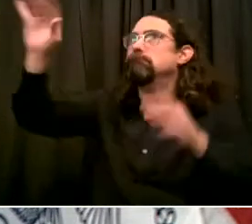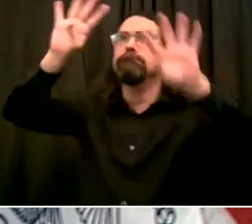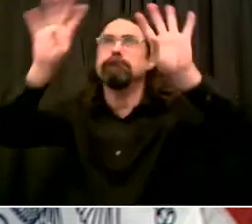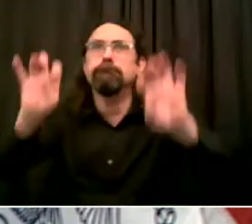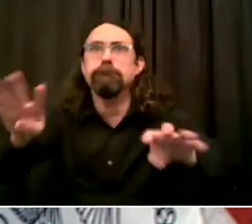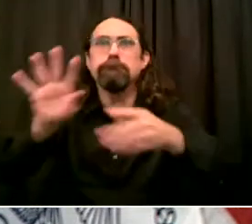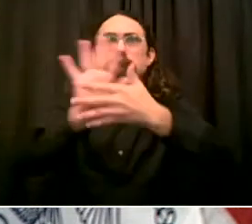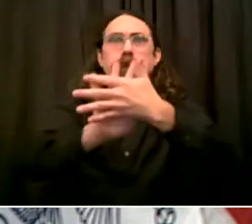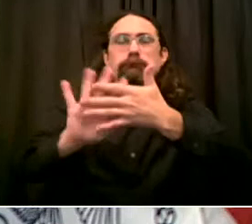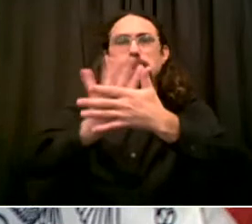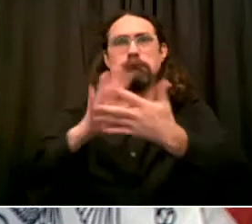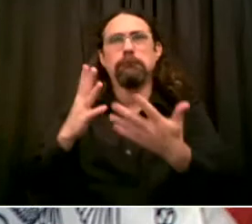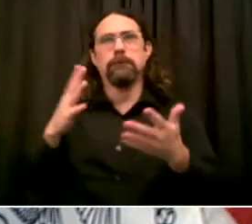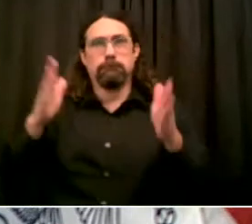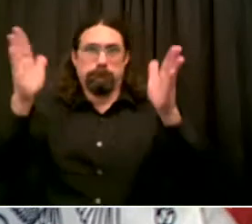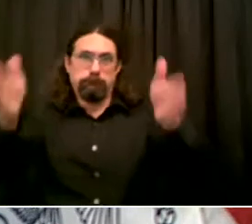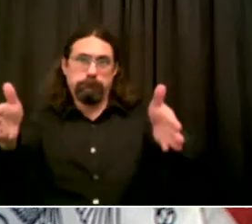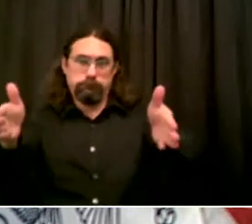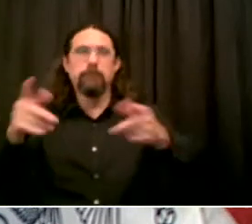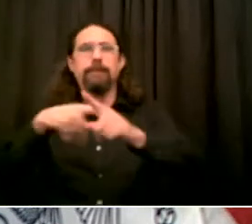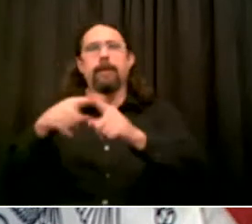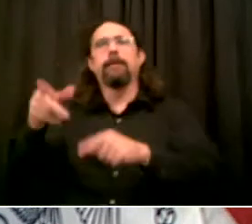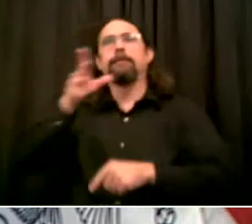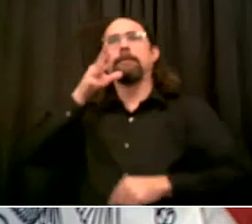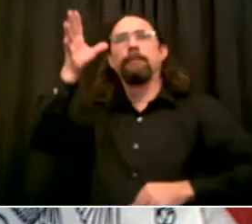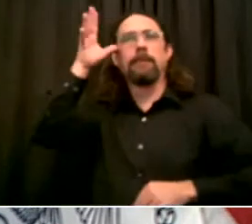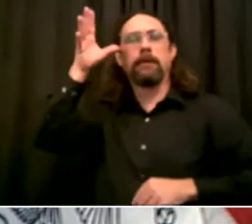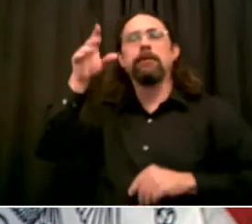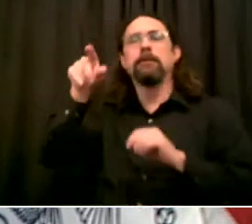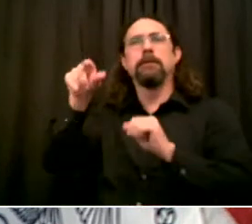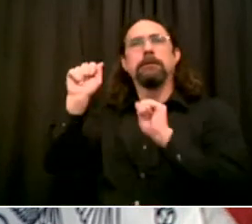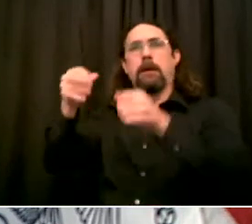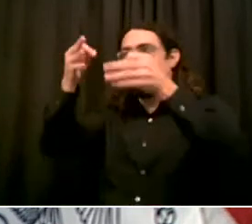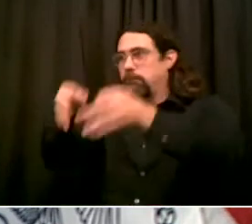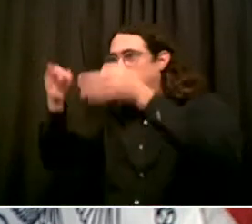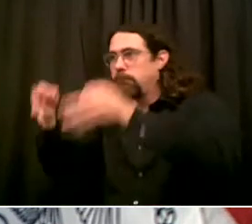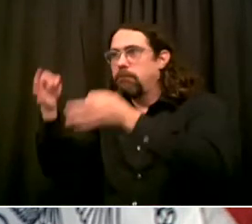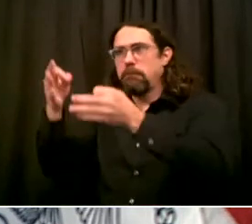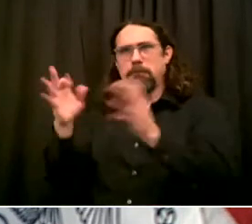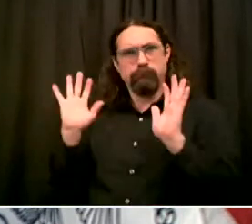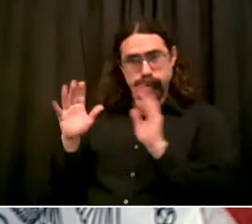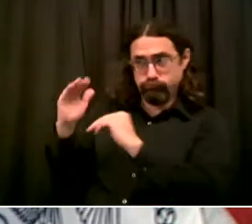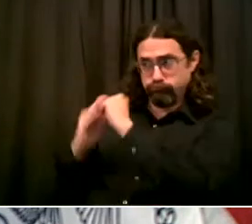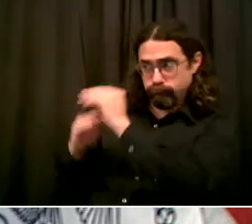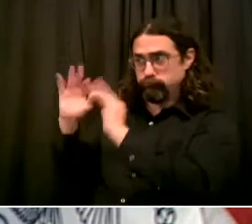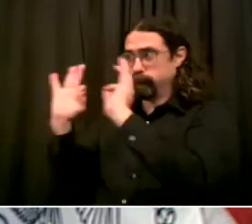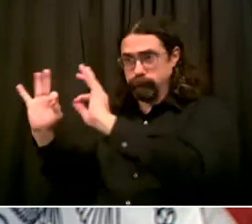ALONG. WE'LL JUST MAKE THE ADJUSTS BUT WE NEEEA D TRTRR UE